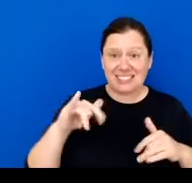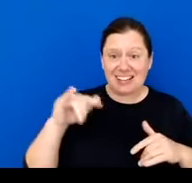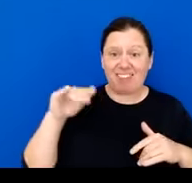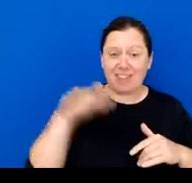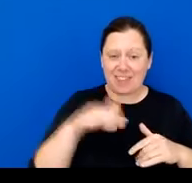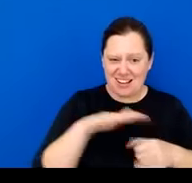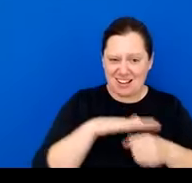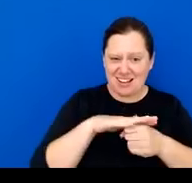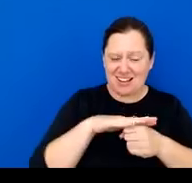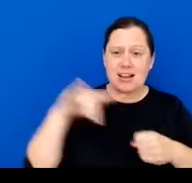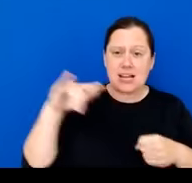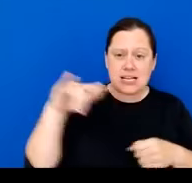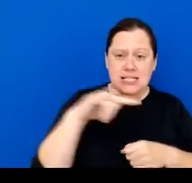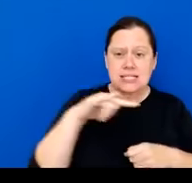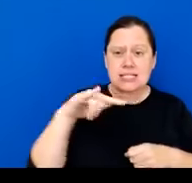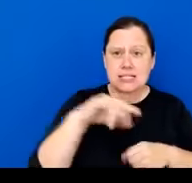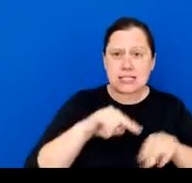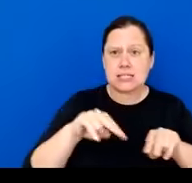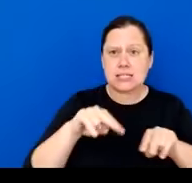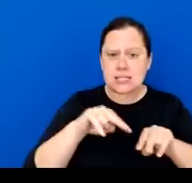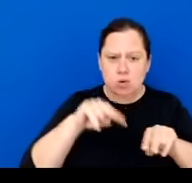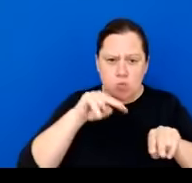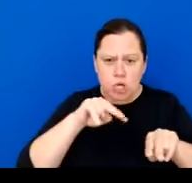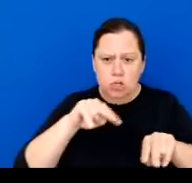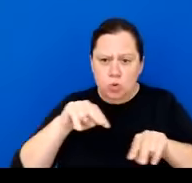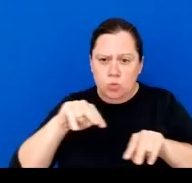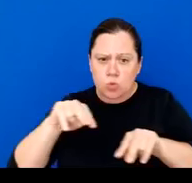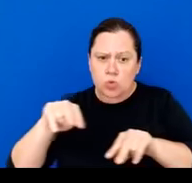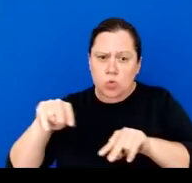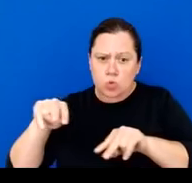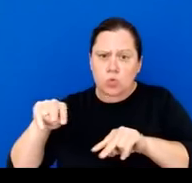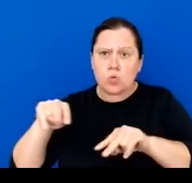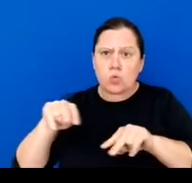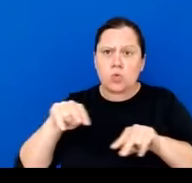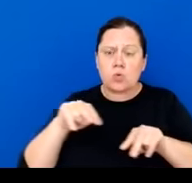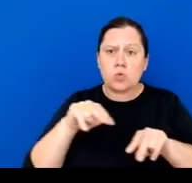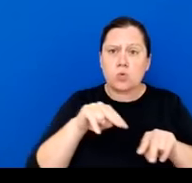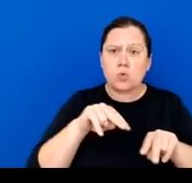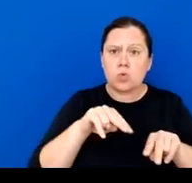making sure that we keep all of this in check so we don't see any advance